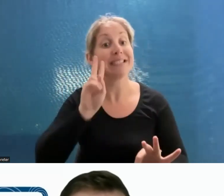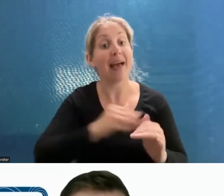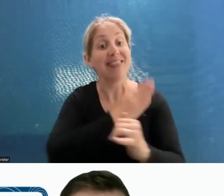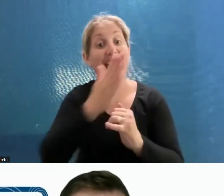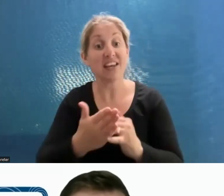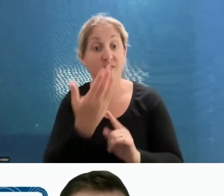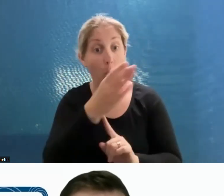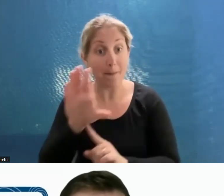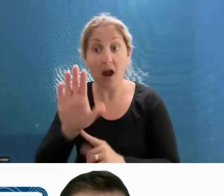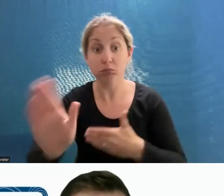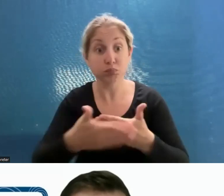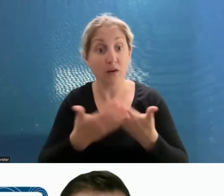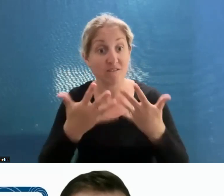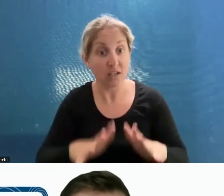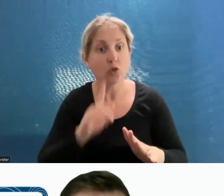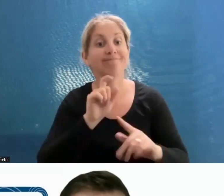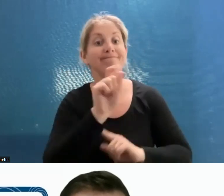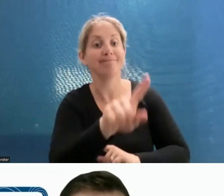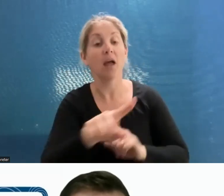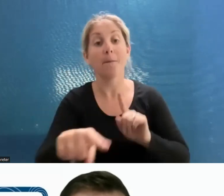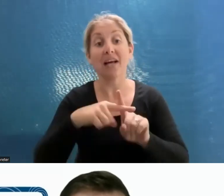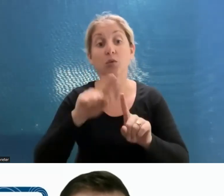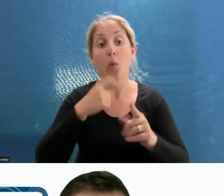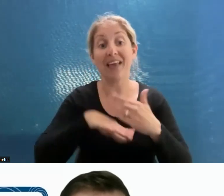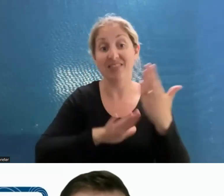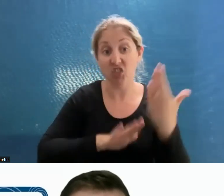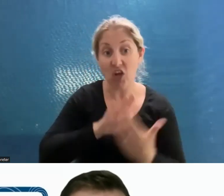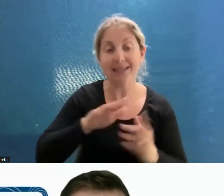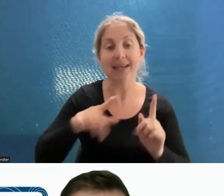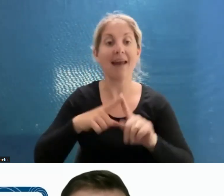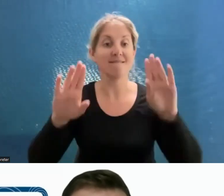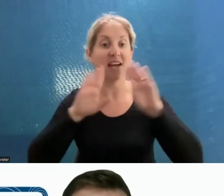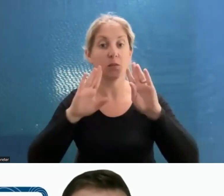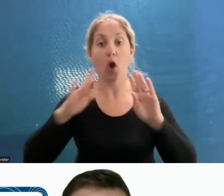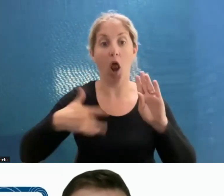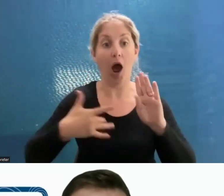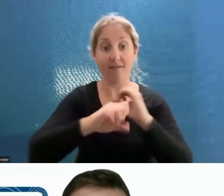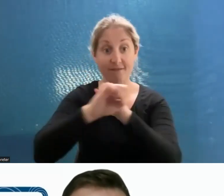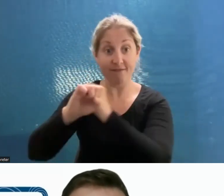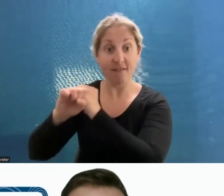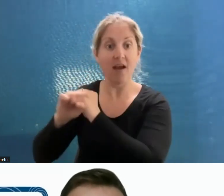We'll also share it in the chat and on the Facebook Live stream, and send it to everyone who is registered via Eventbrite.